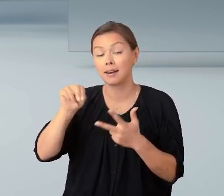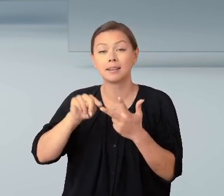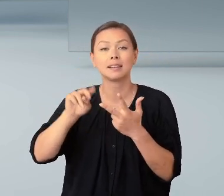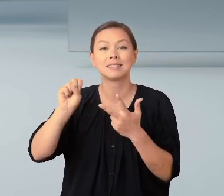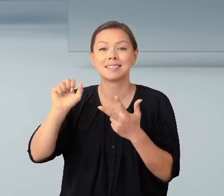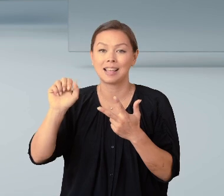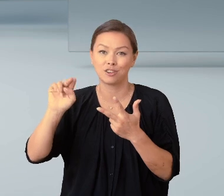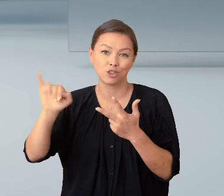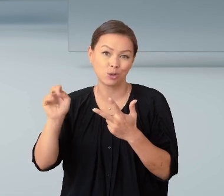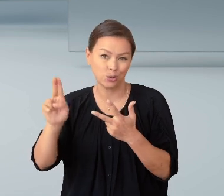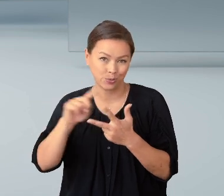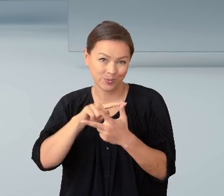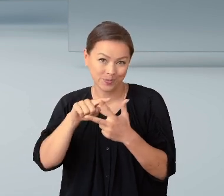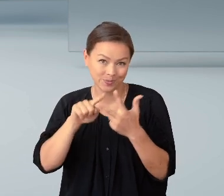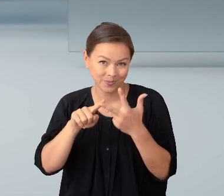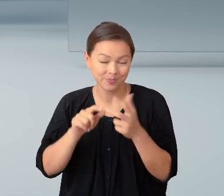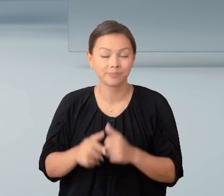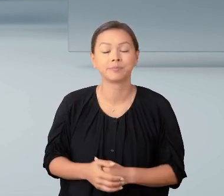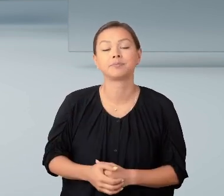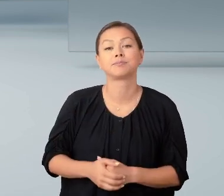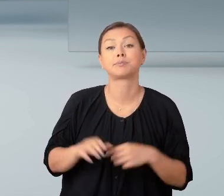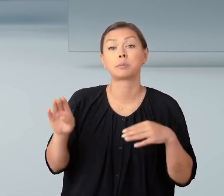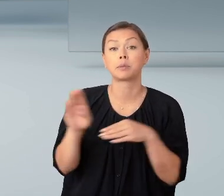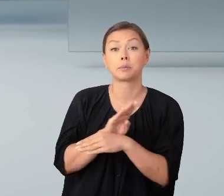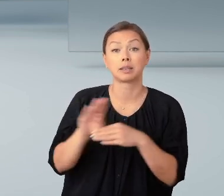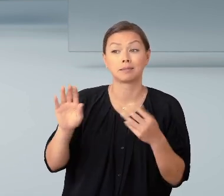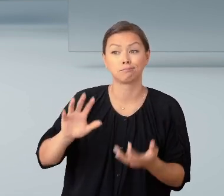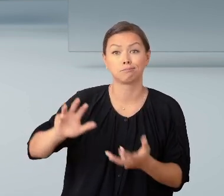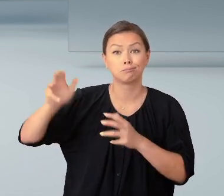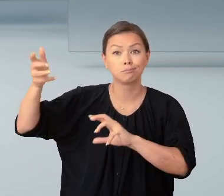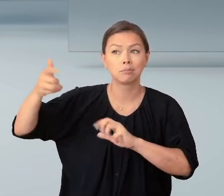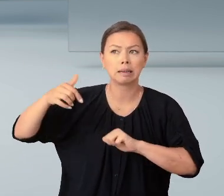Business disruptions and uncertainty are affecting a lot of organizations